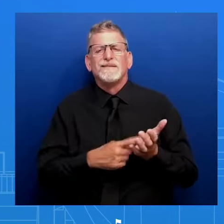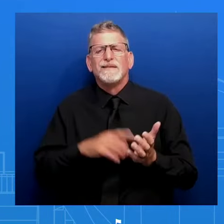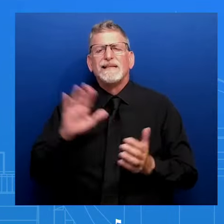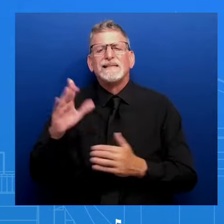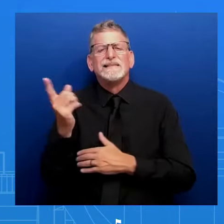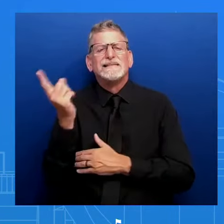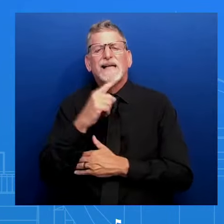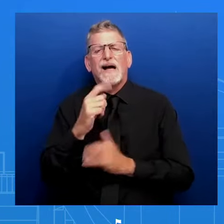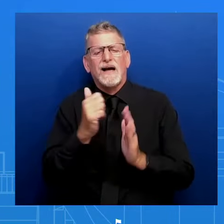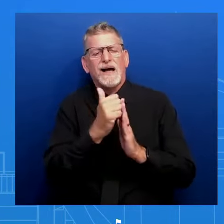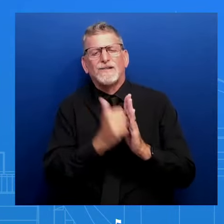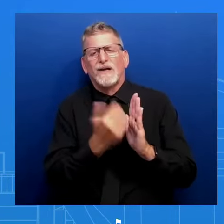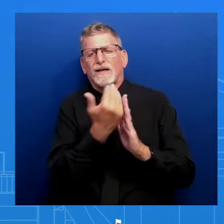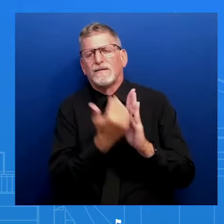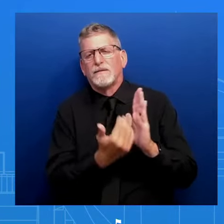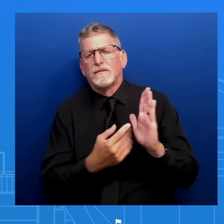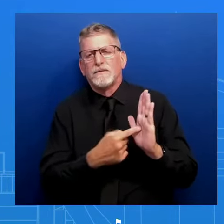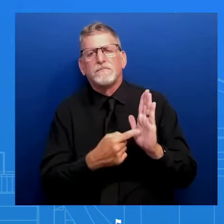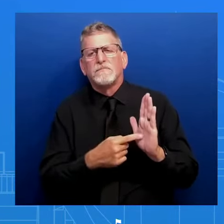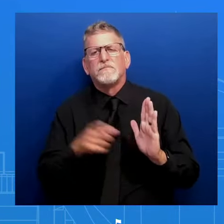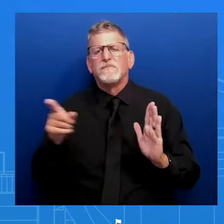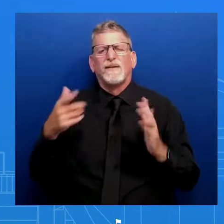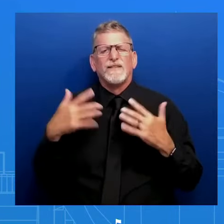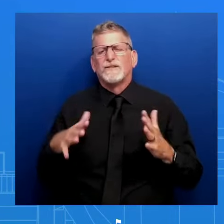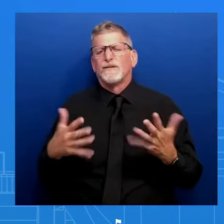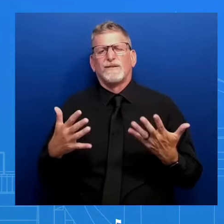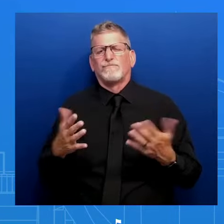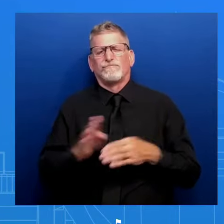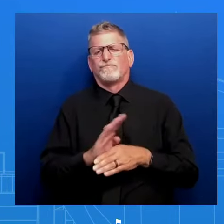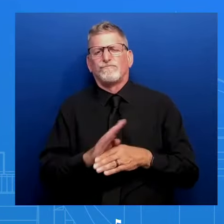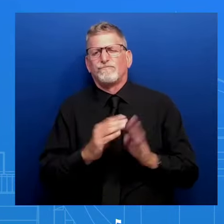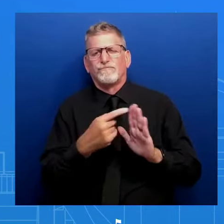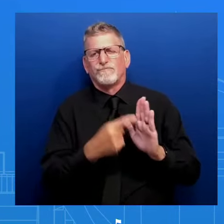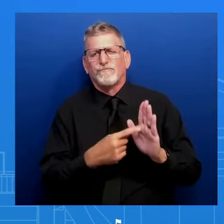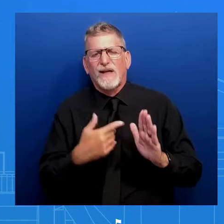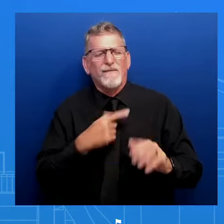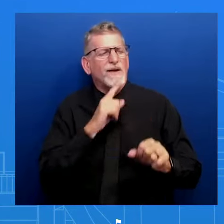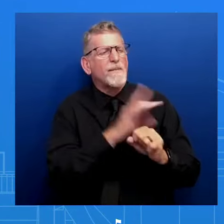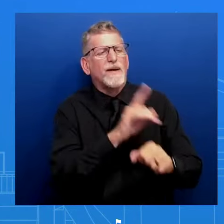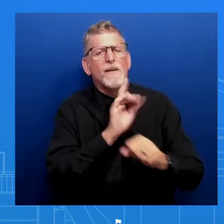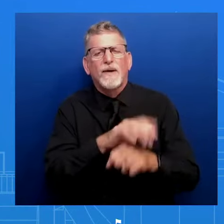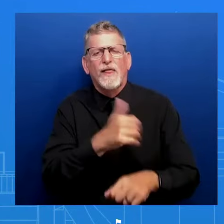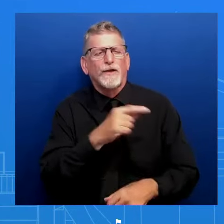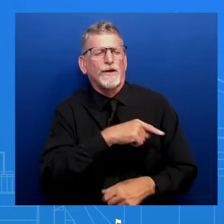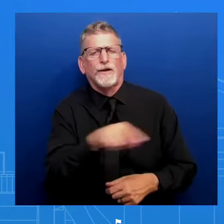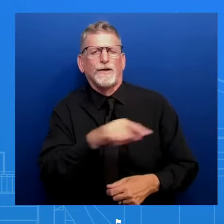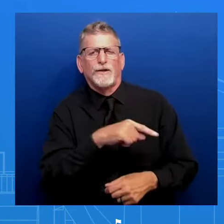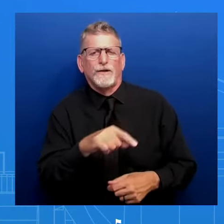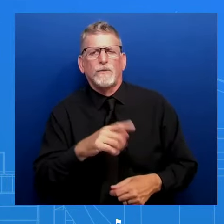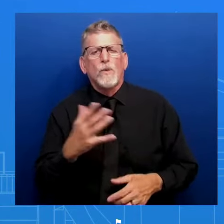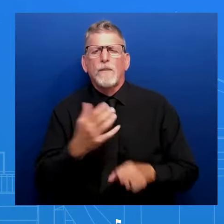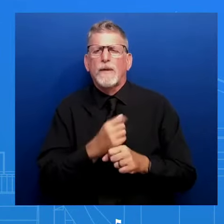for over a year now and wanted to make sure that he communicated directly to millions of Americans; 21 millions of Americans particularly --